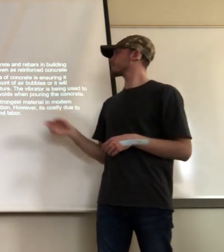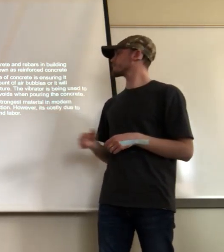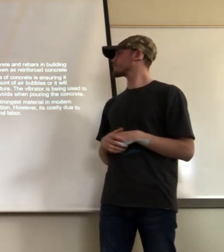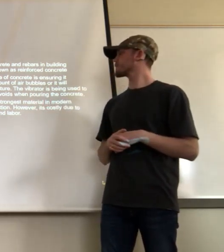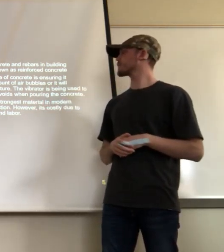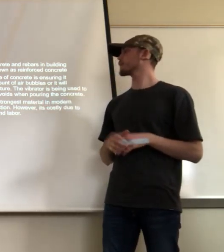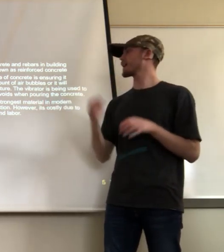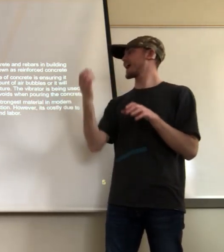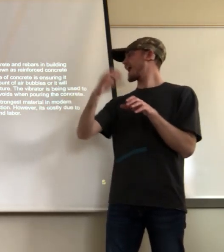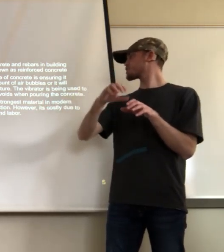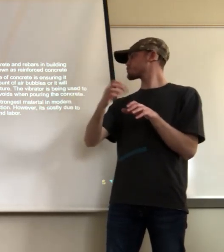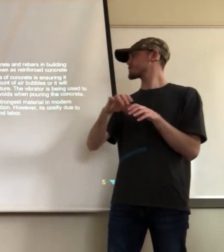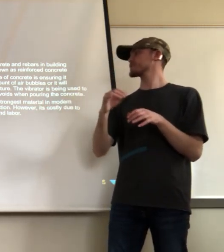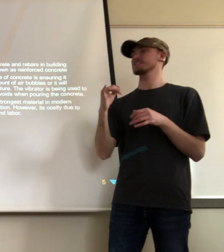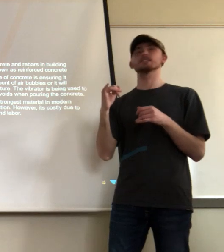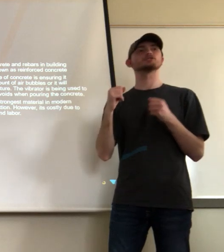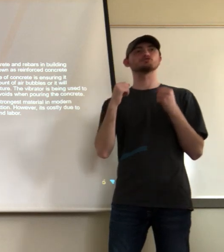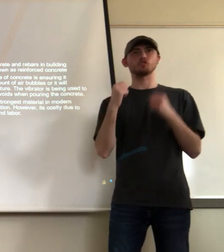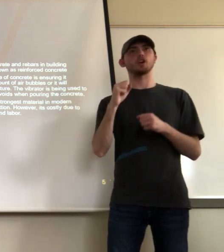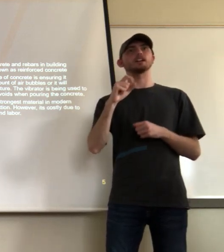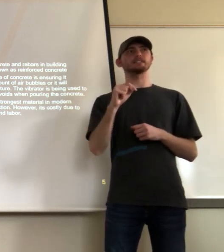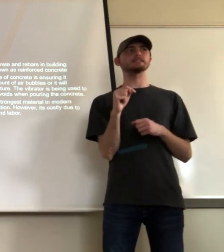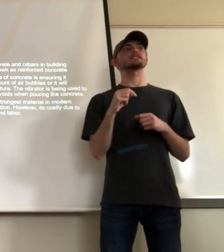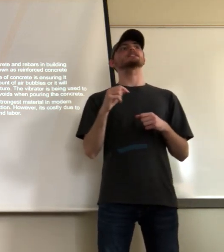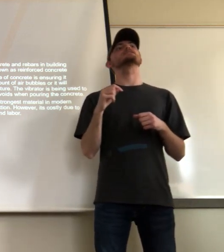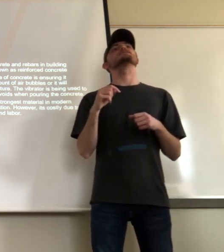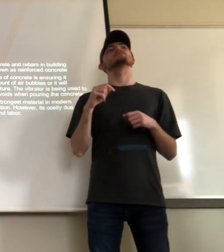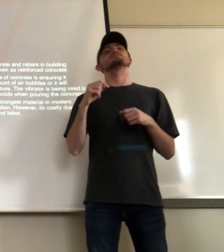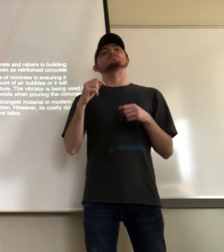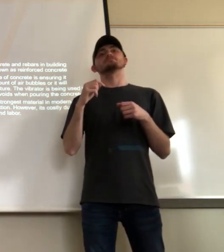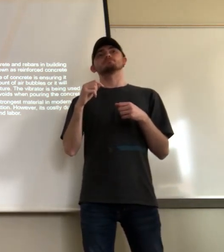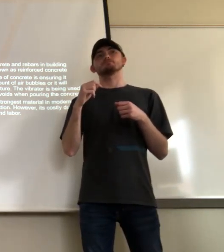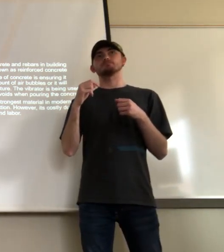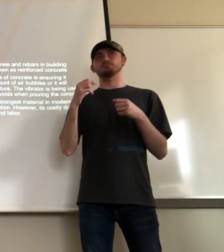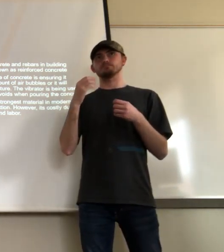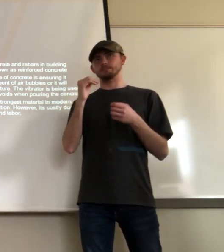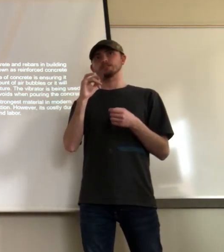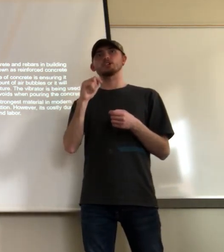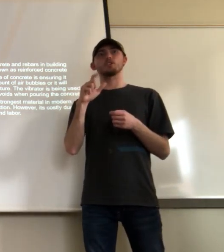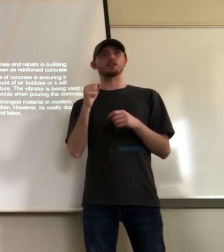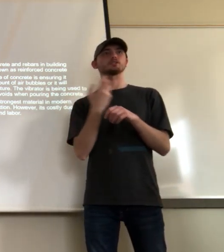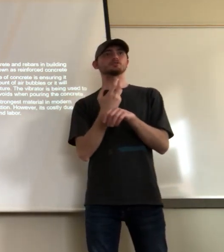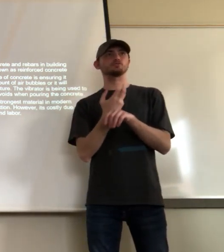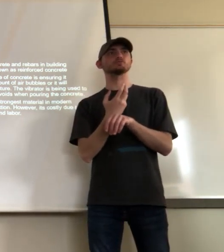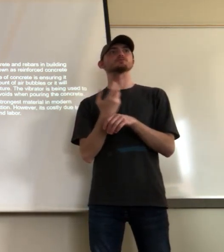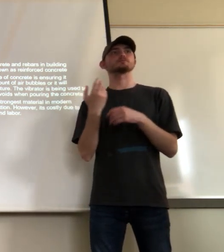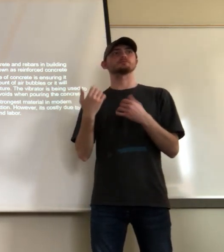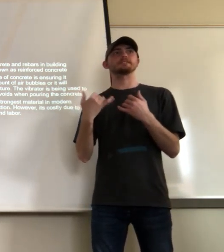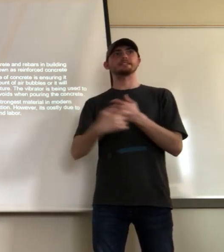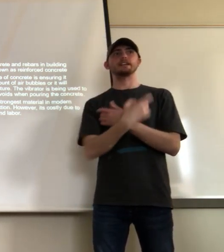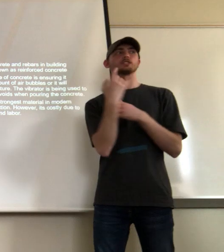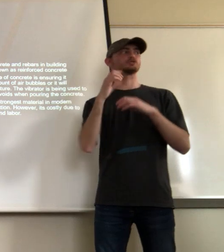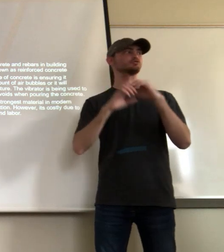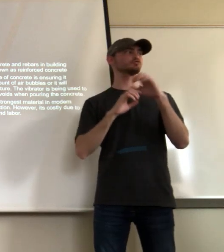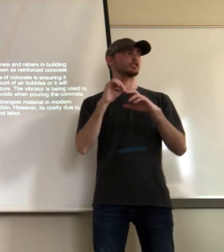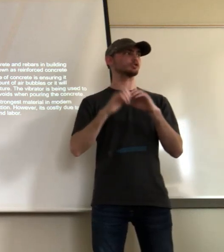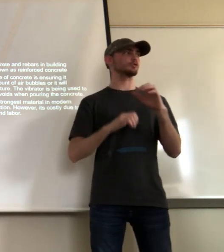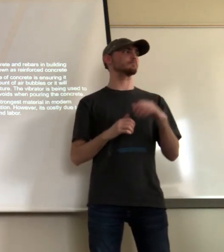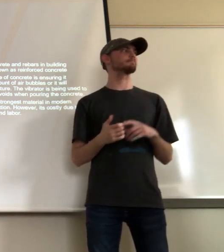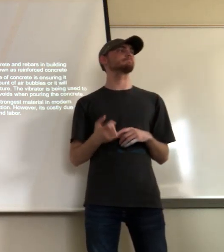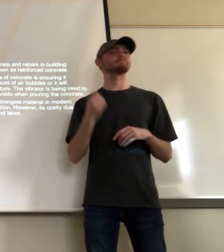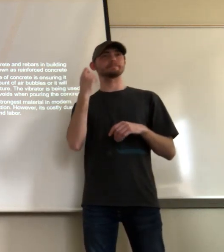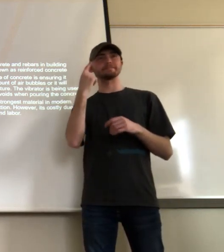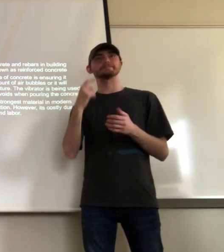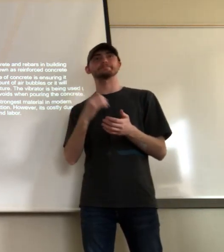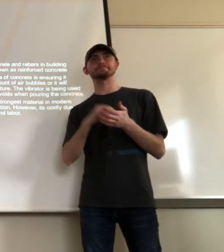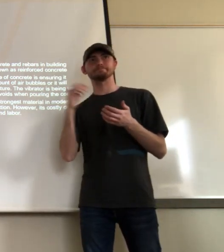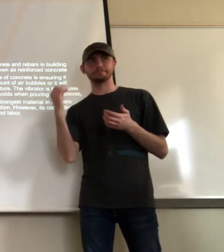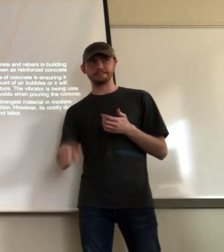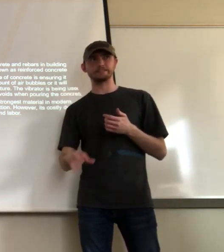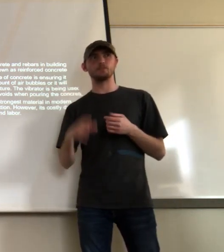To eliminate the air voids, the vibrator is being used. It helps to reduce risk of having a lot of air voids.